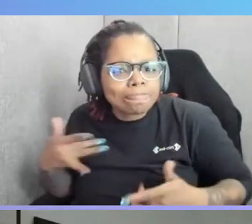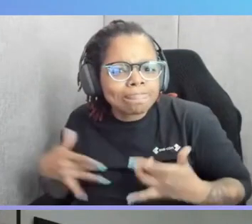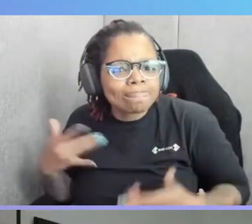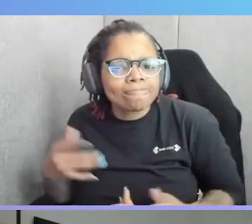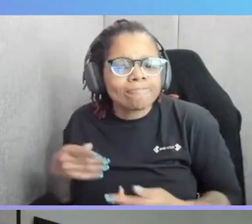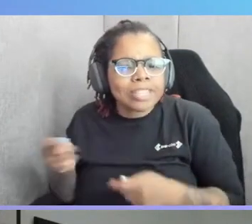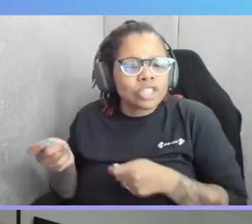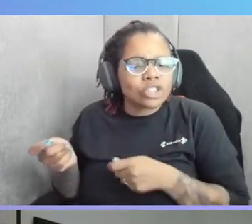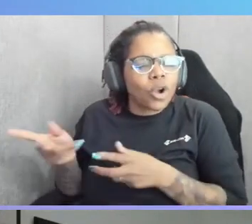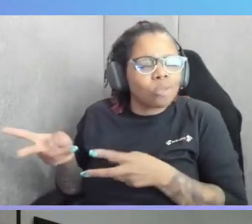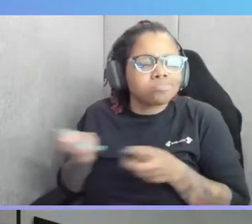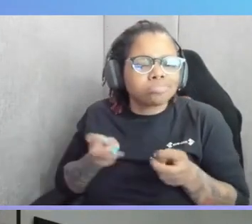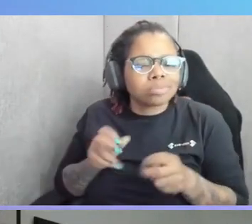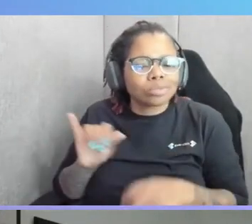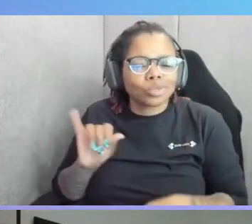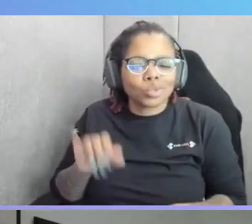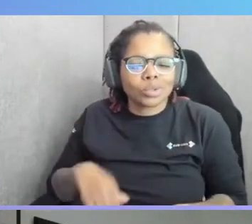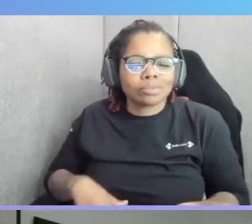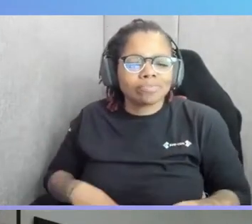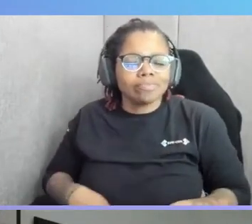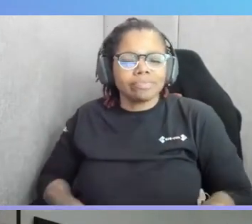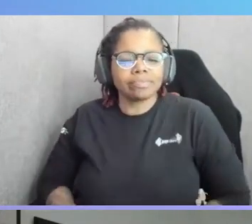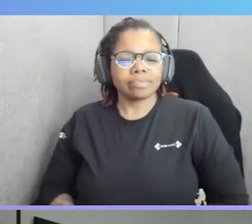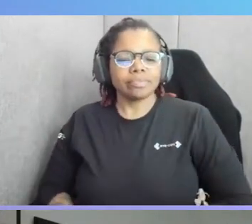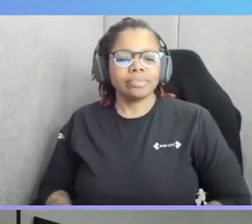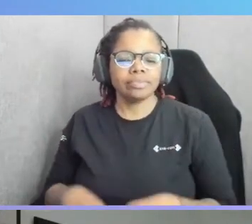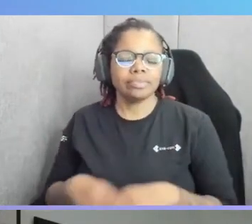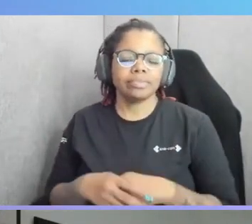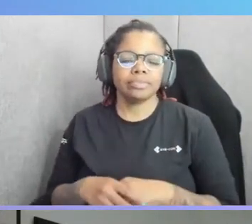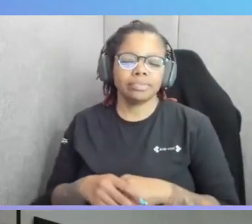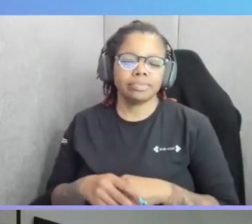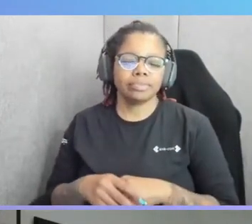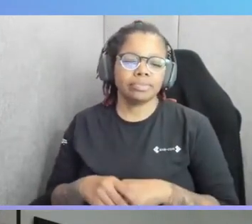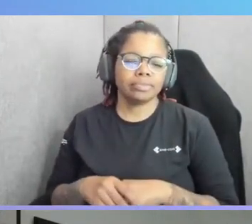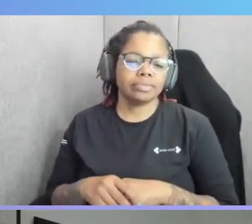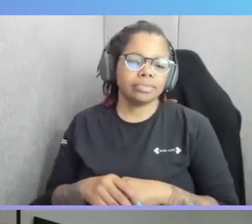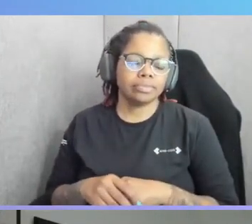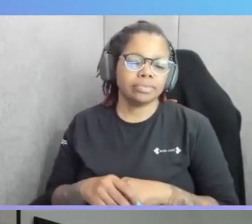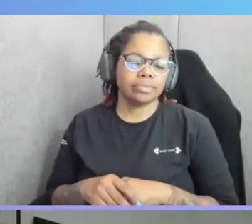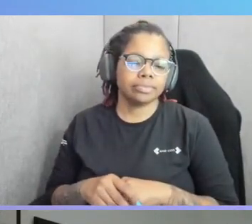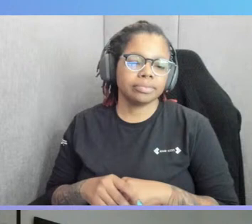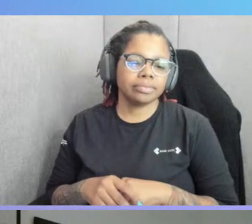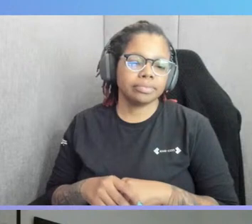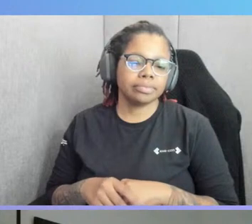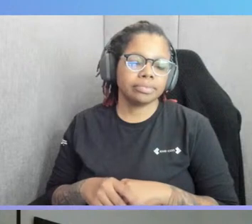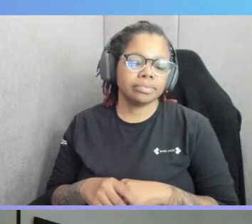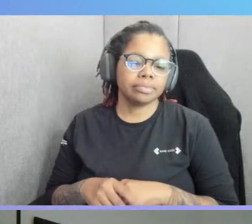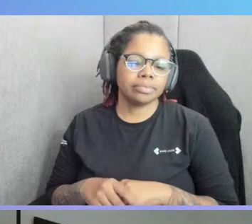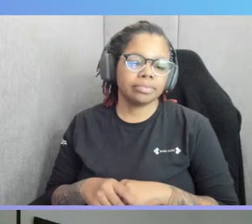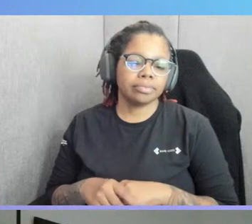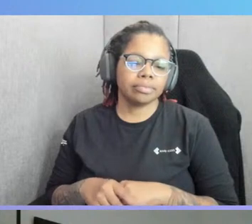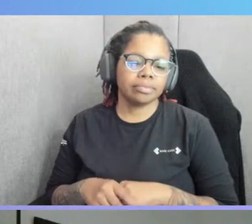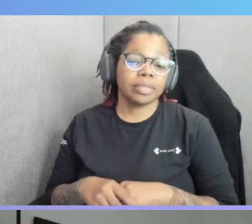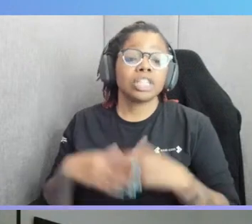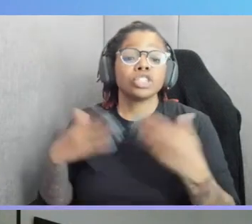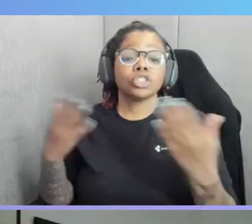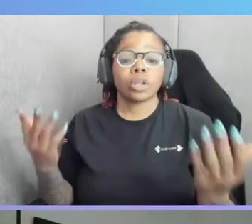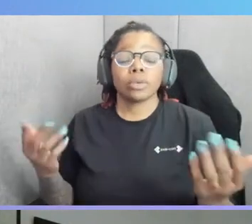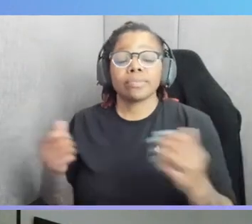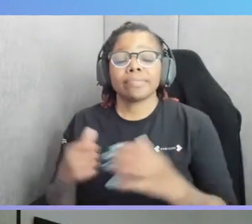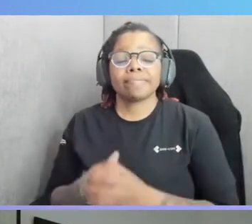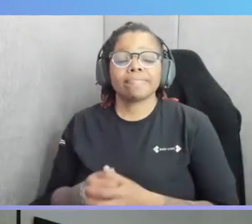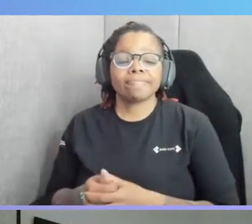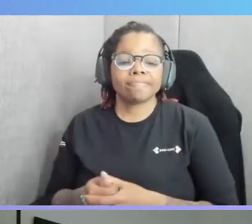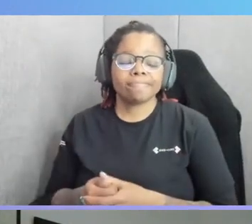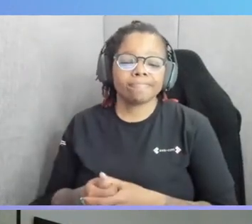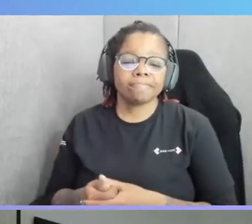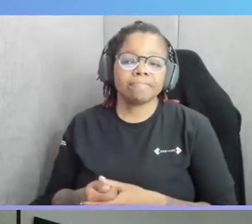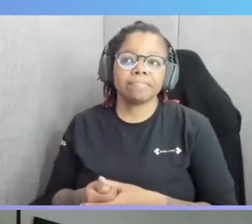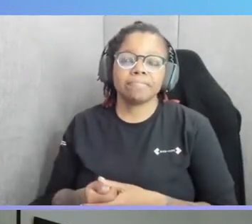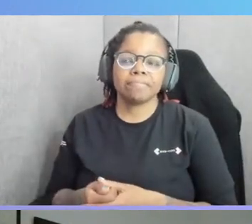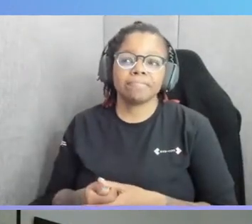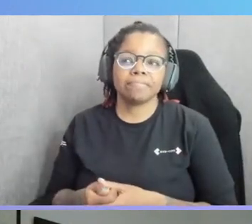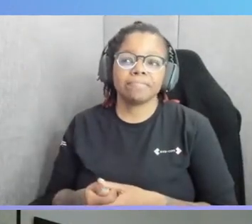alternative text or the image description in details. So. I